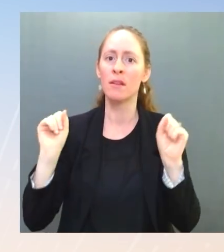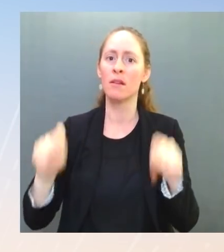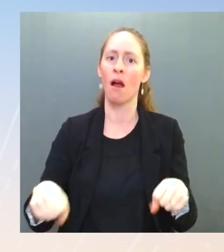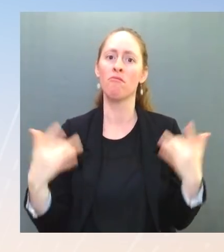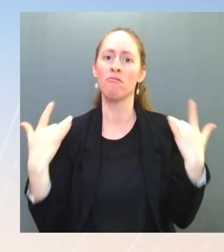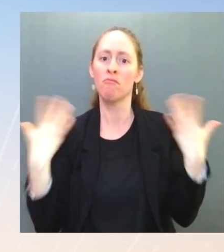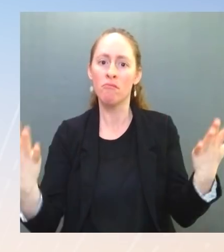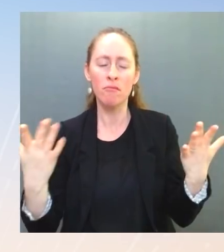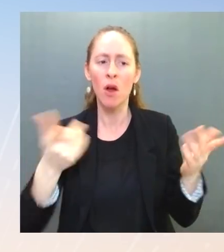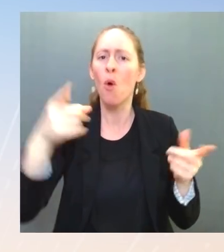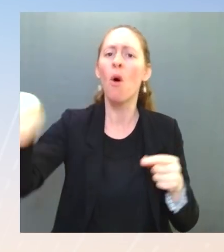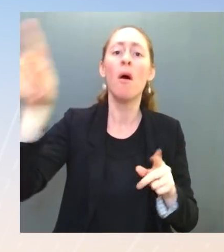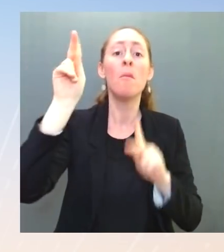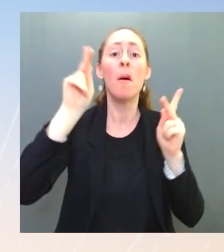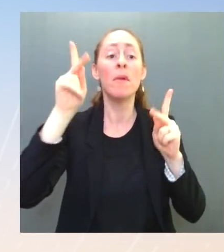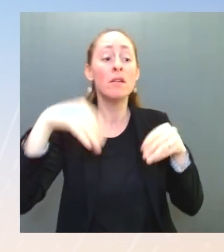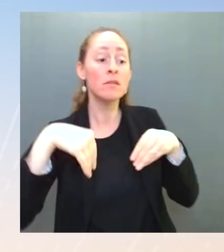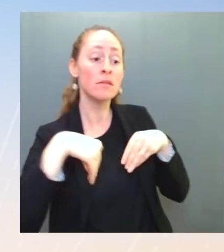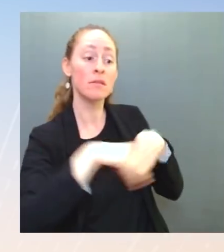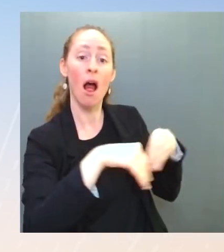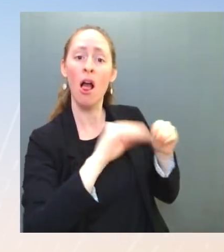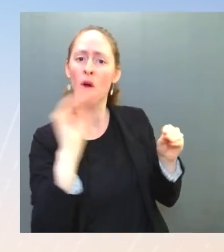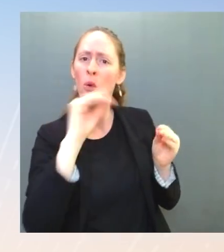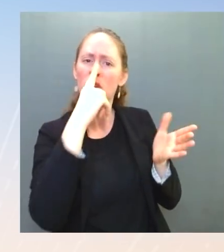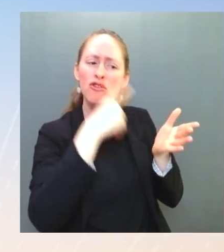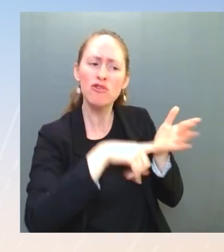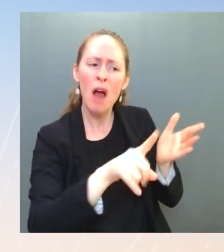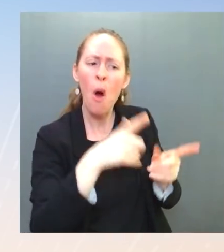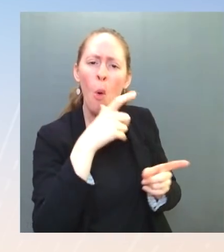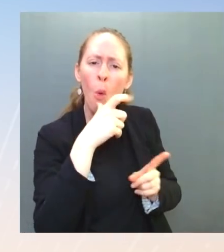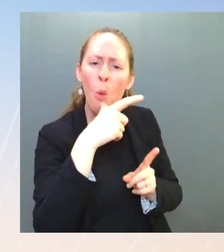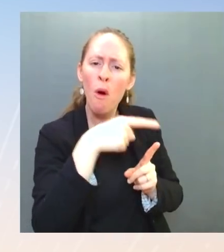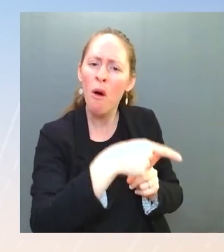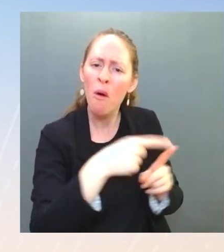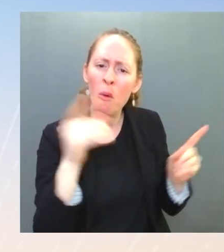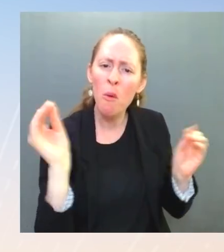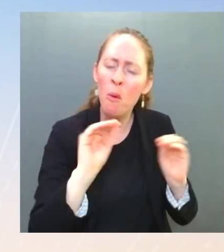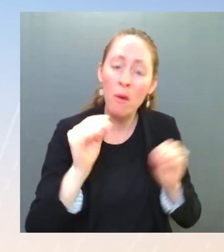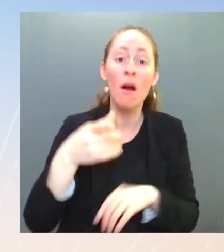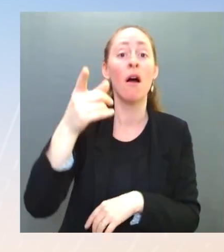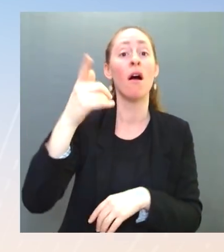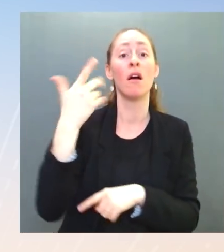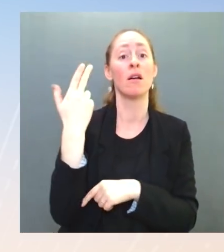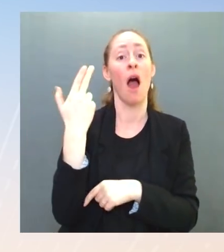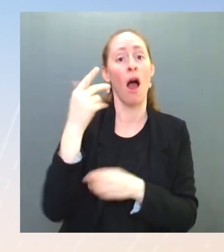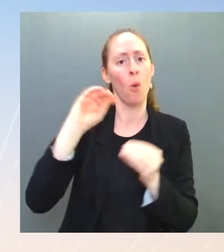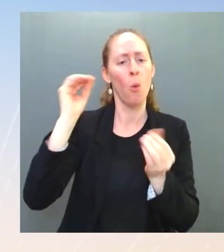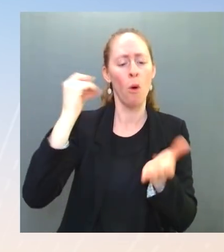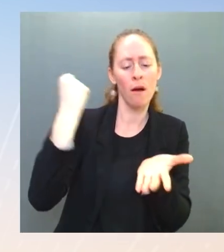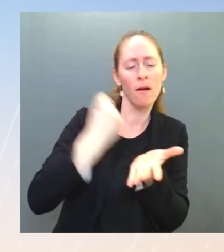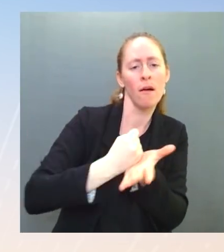which makes it more difficult for law enforcement to track when these have an impact in crimes.